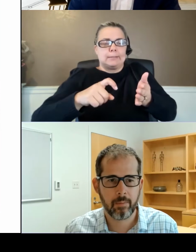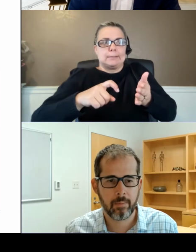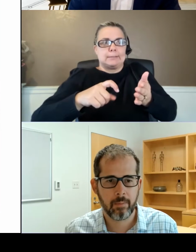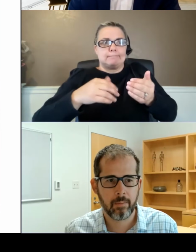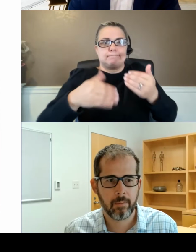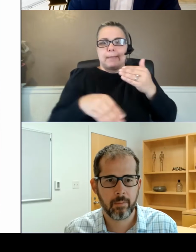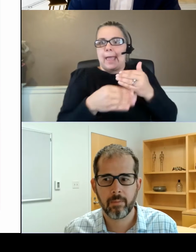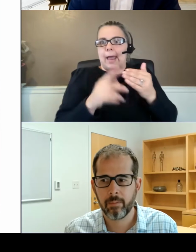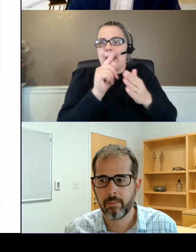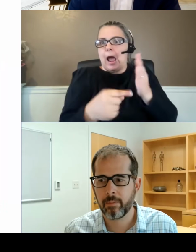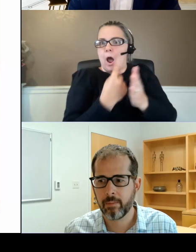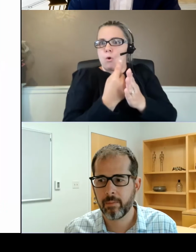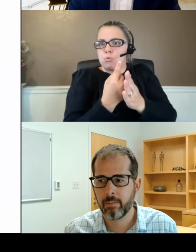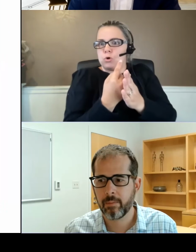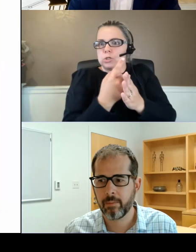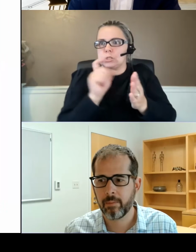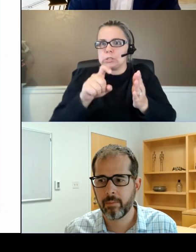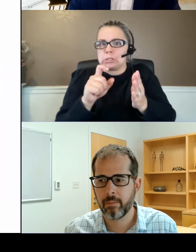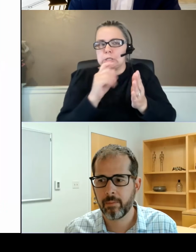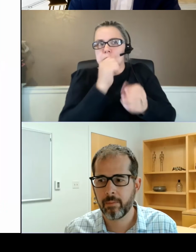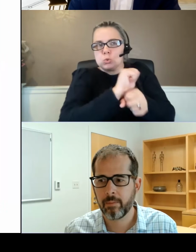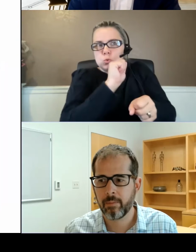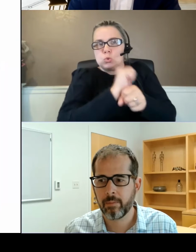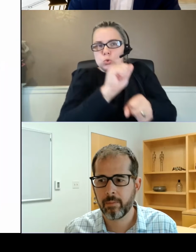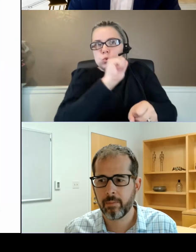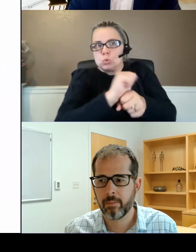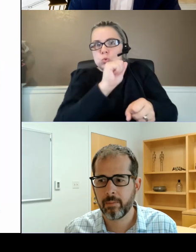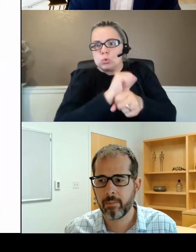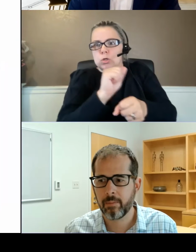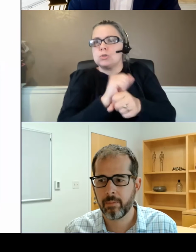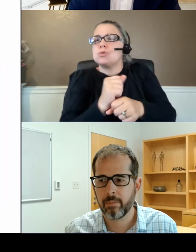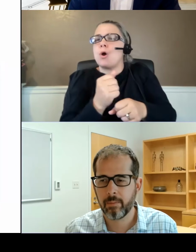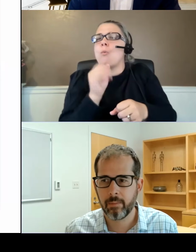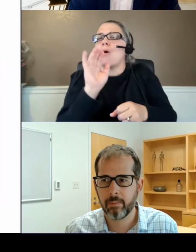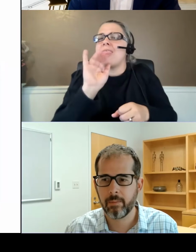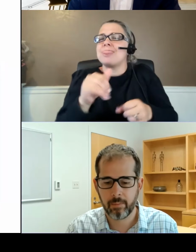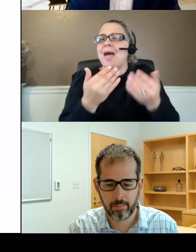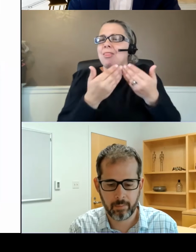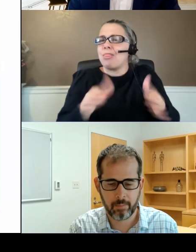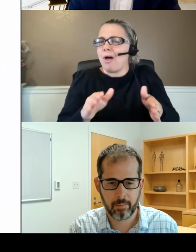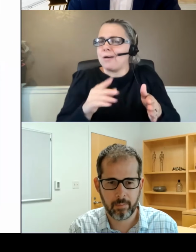else. Let's add in the lost productivity of the information in that tool not being up